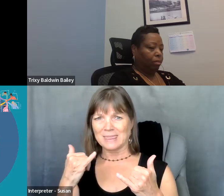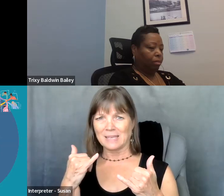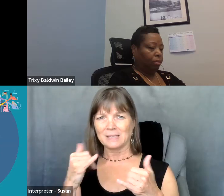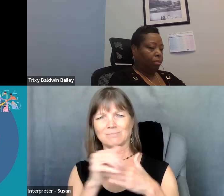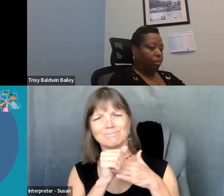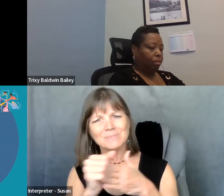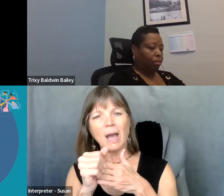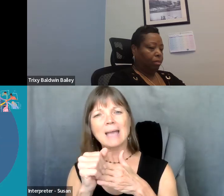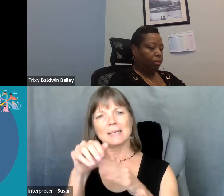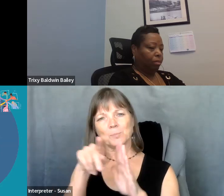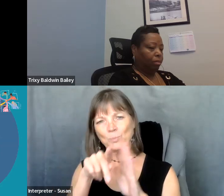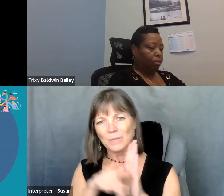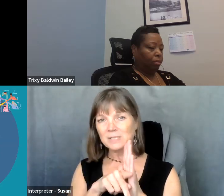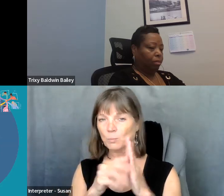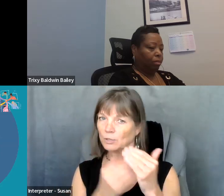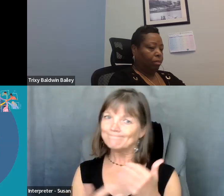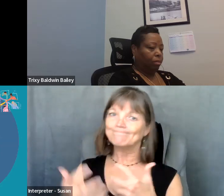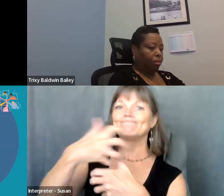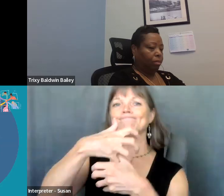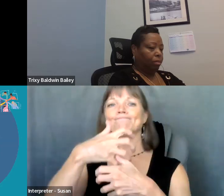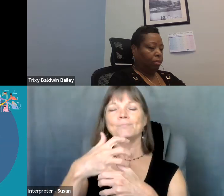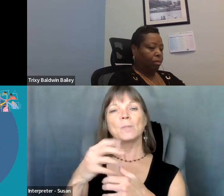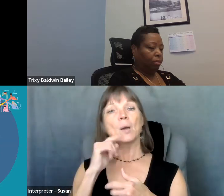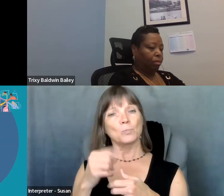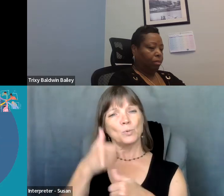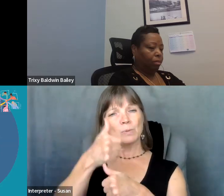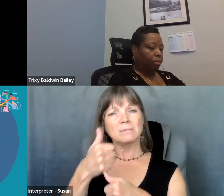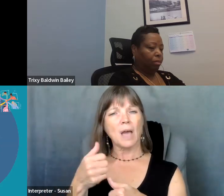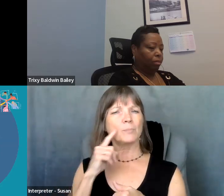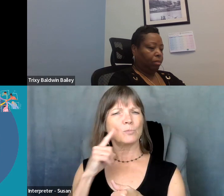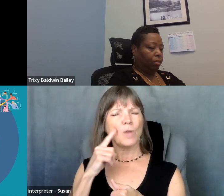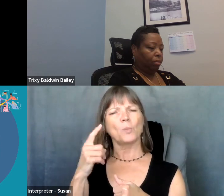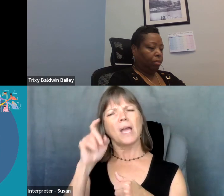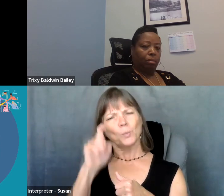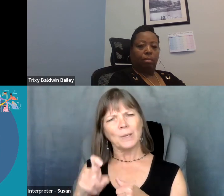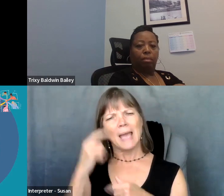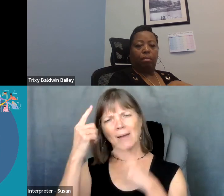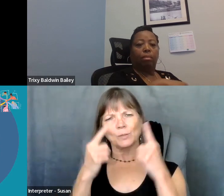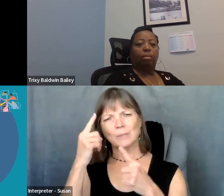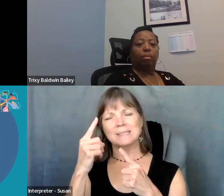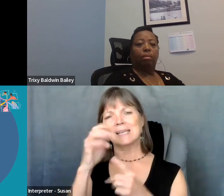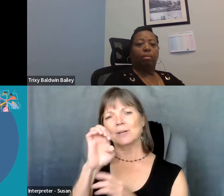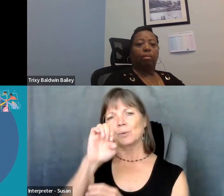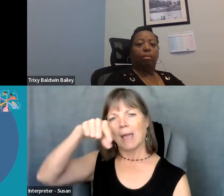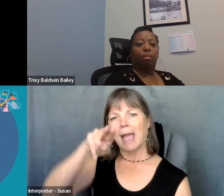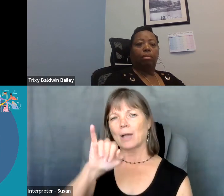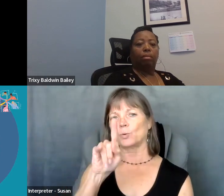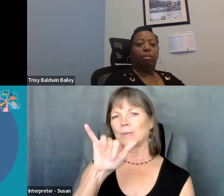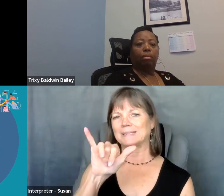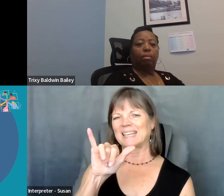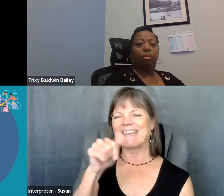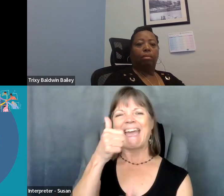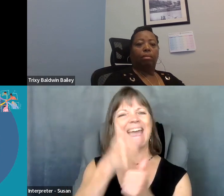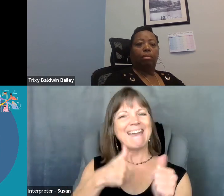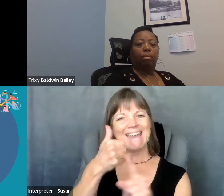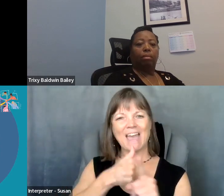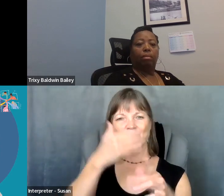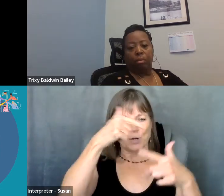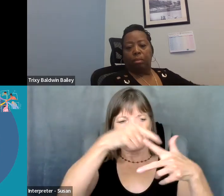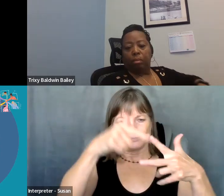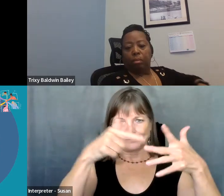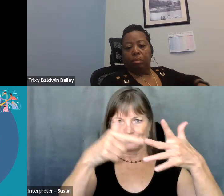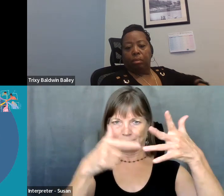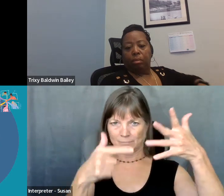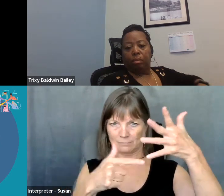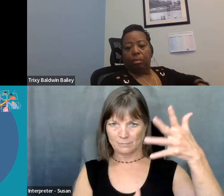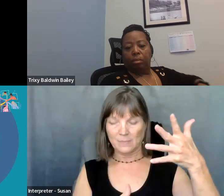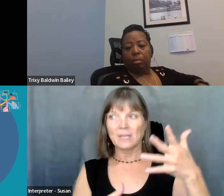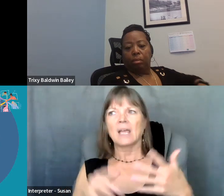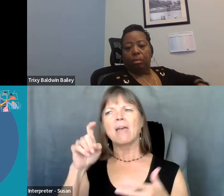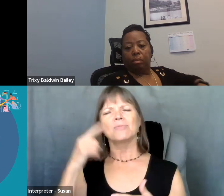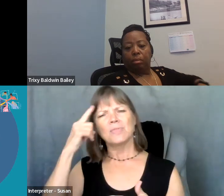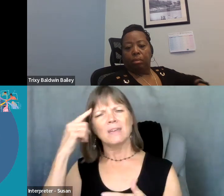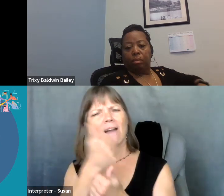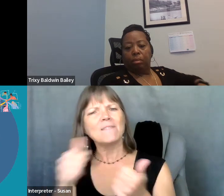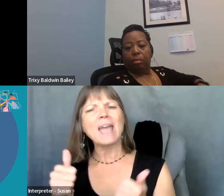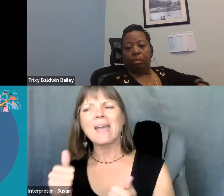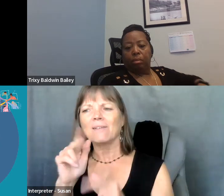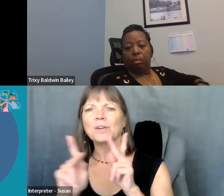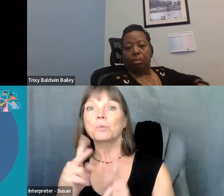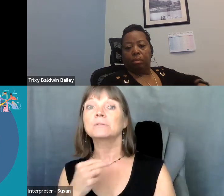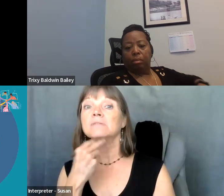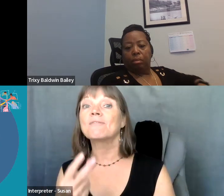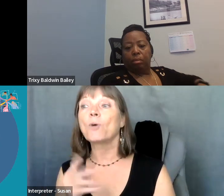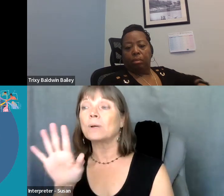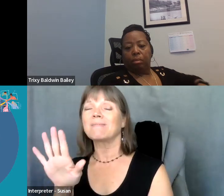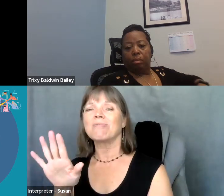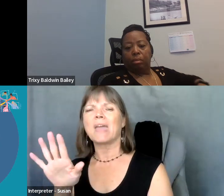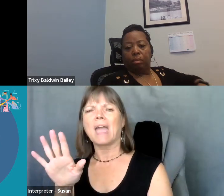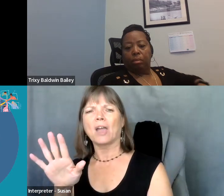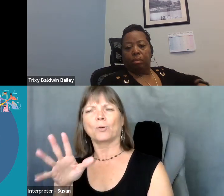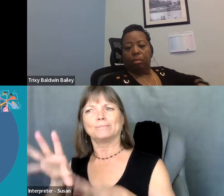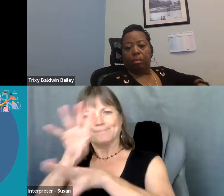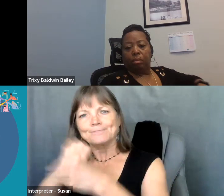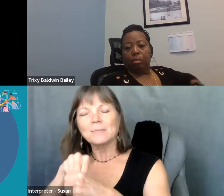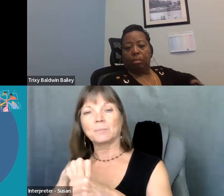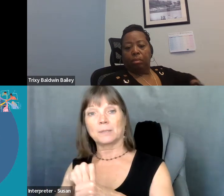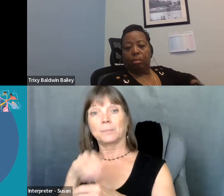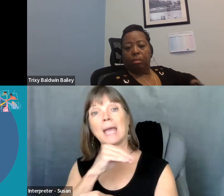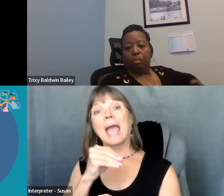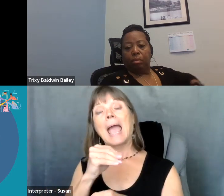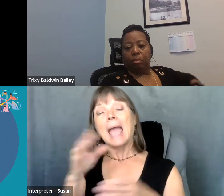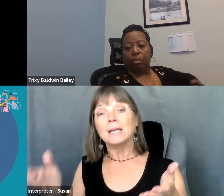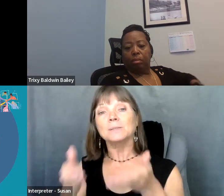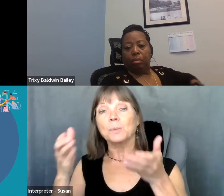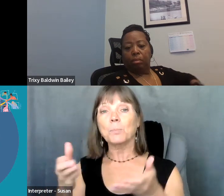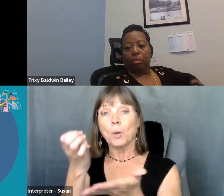Kelly Crosbie (she/her): When we do this plan, when we do our goals, when we do our measures, we must consider equity at every stage along the way. We have to consider consumer voice every stage along the way we have to as much as we can promote the adoption and use of evidence-based practices.